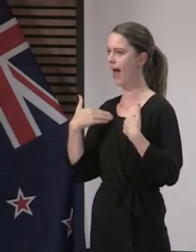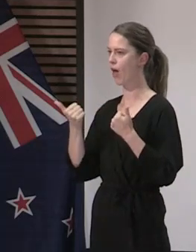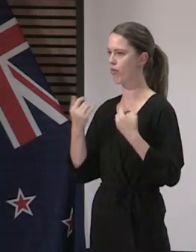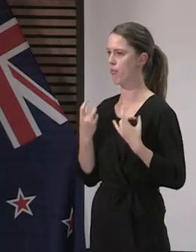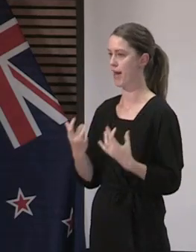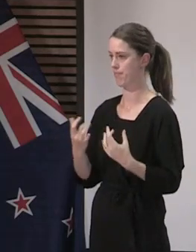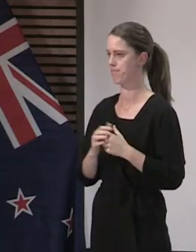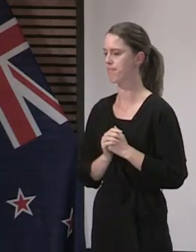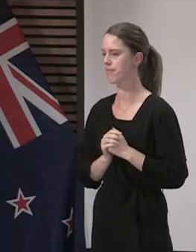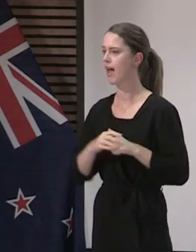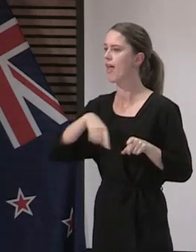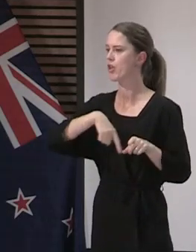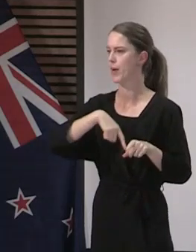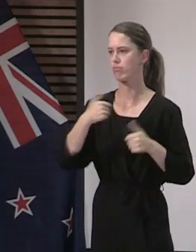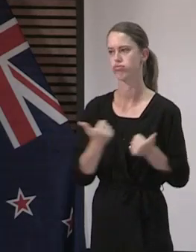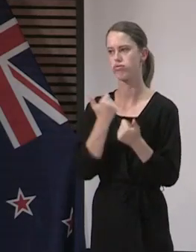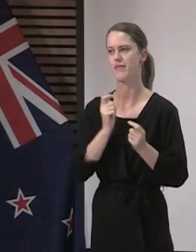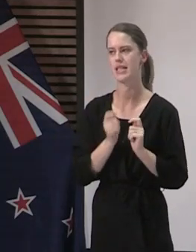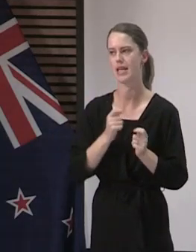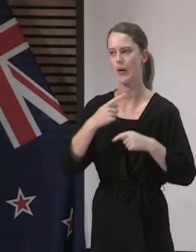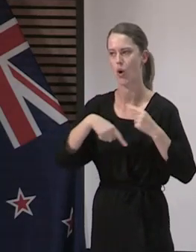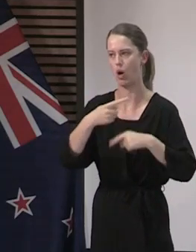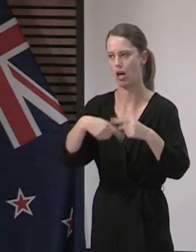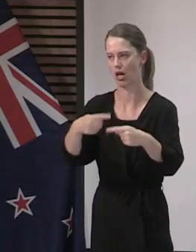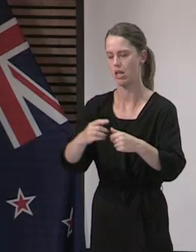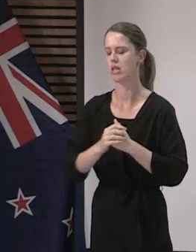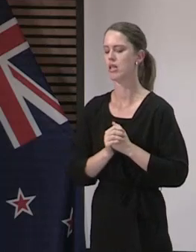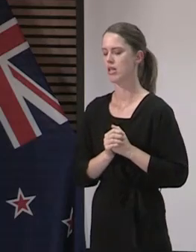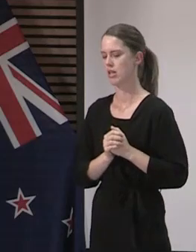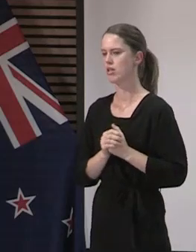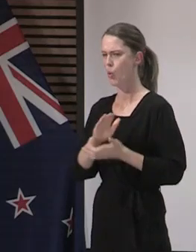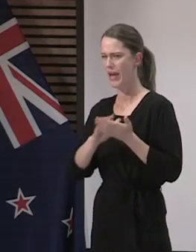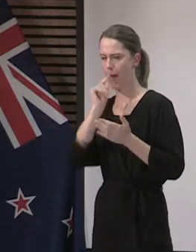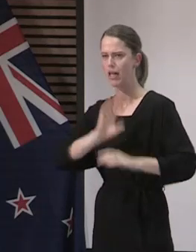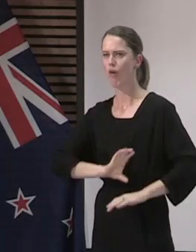and those preparations. From a